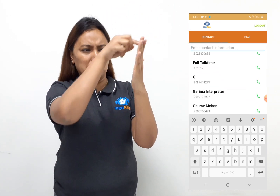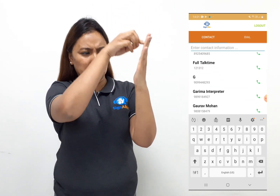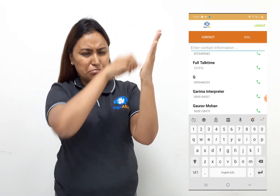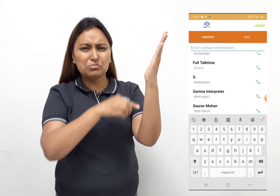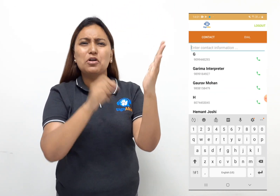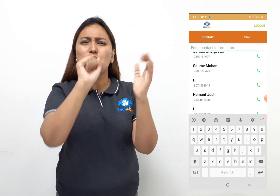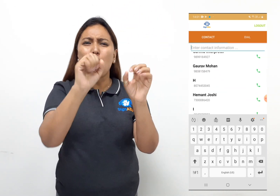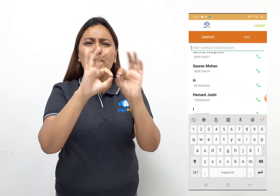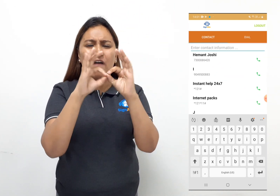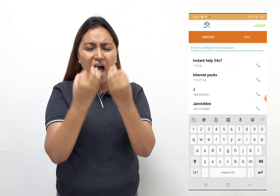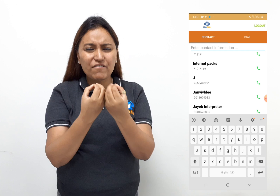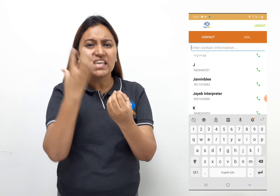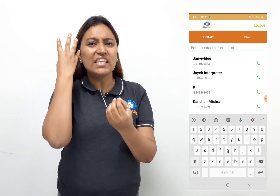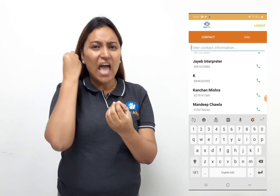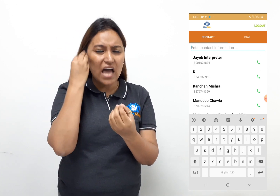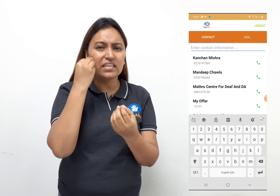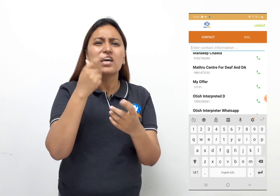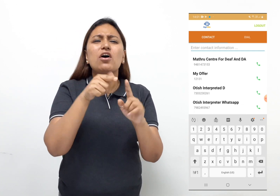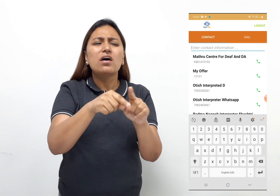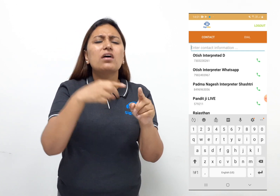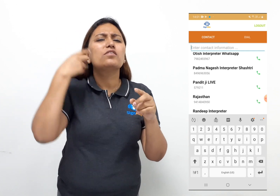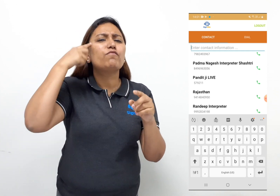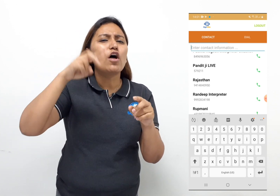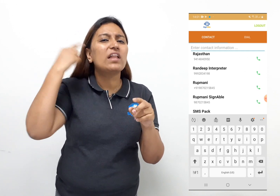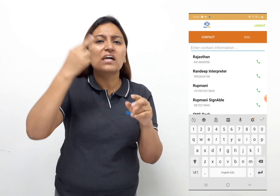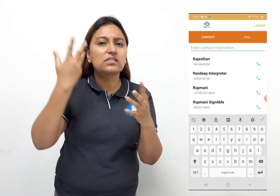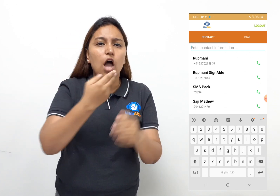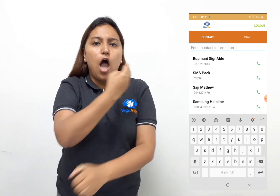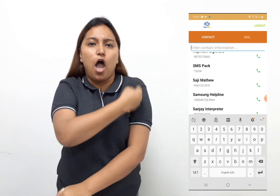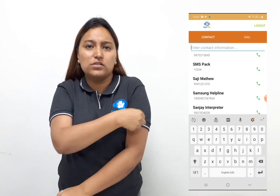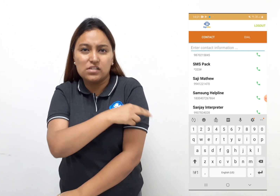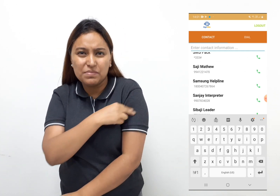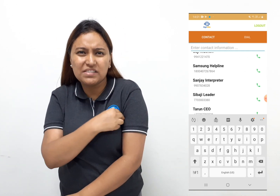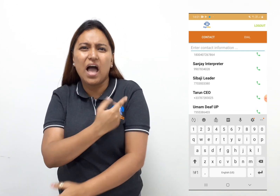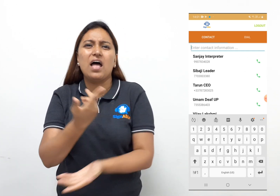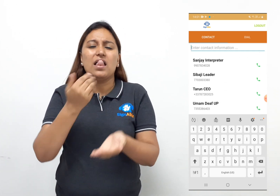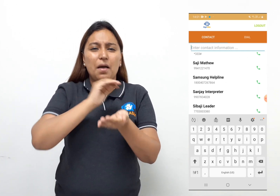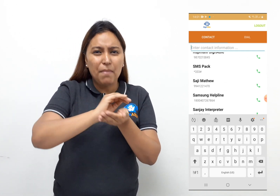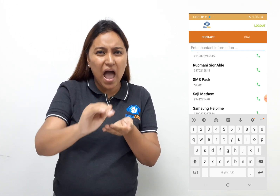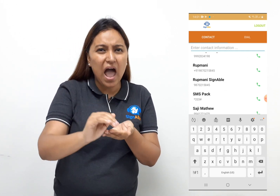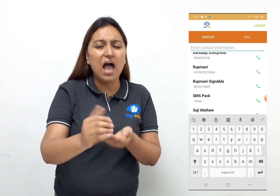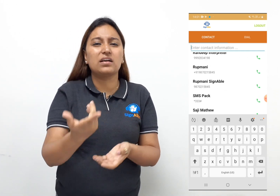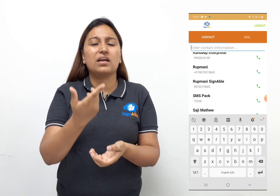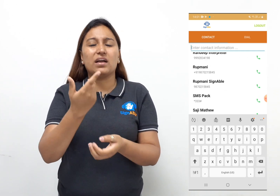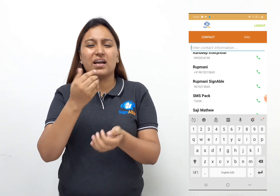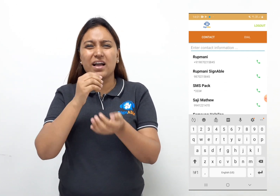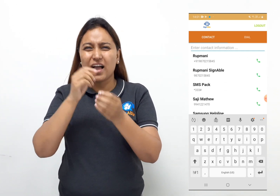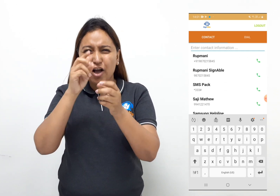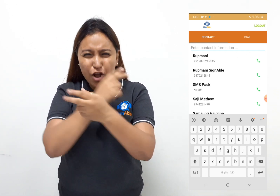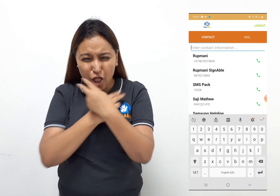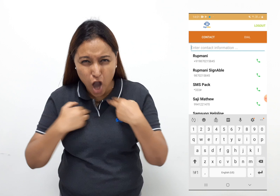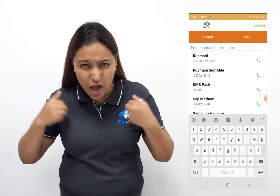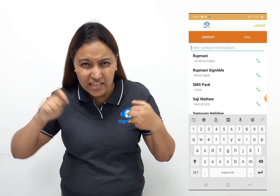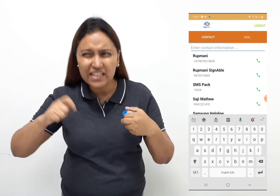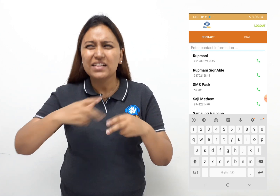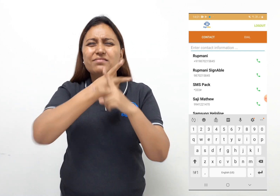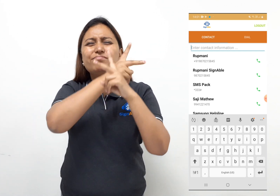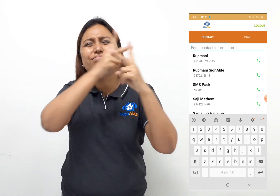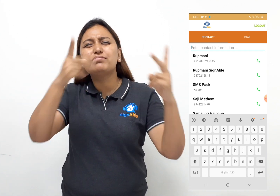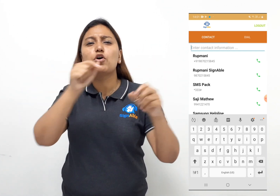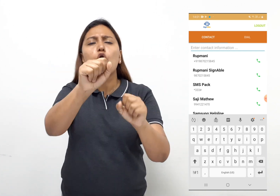You can select the phone number of your friends, family, hospital, bank, lawyer